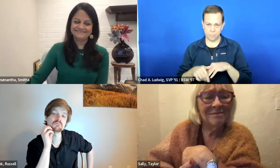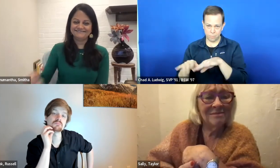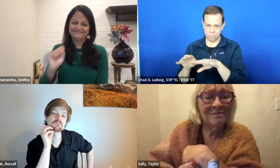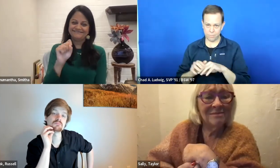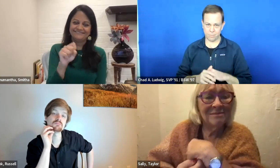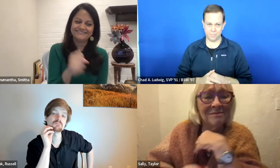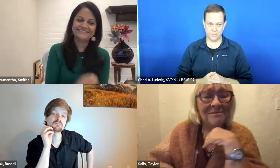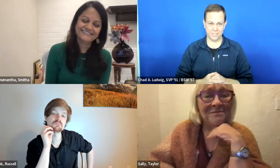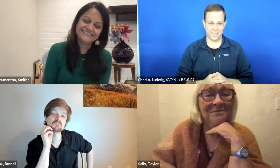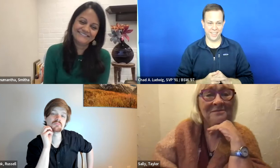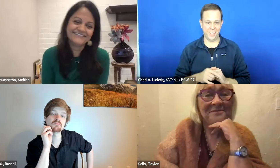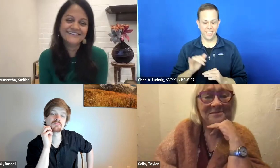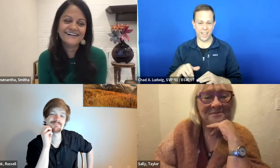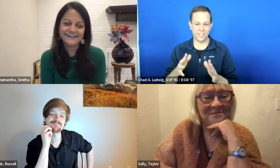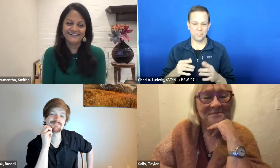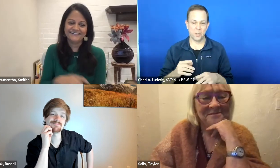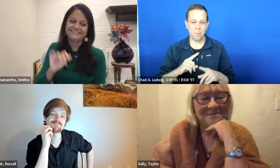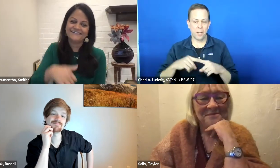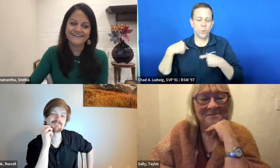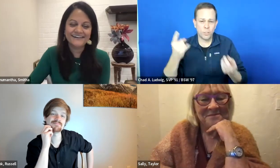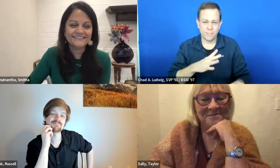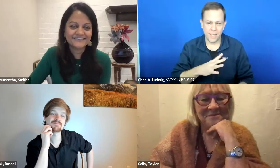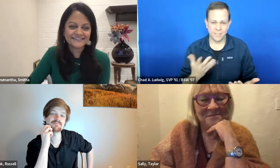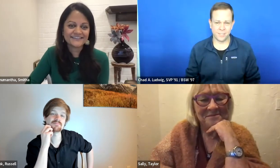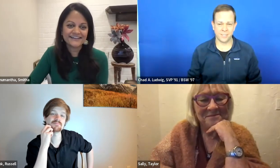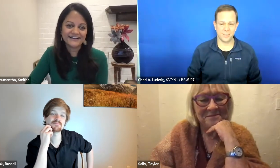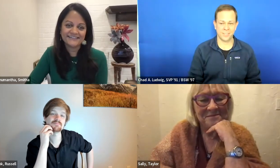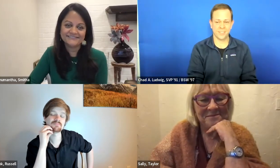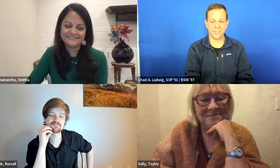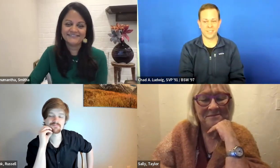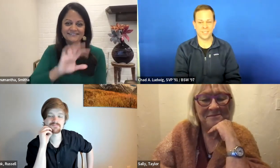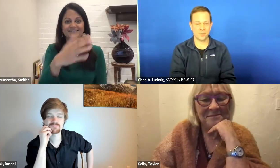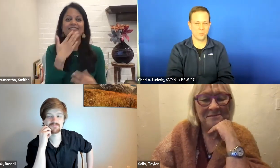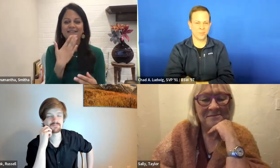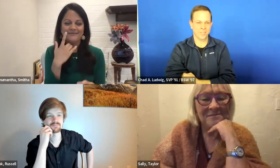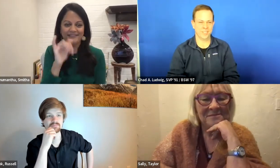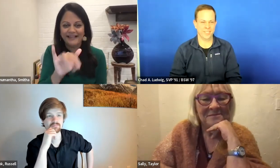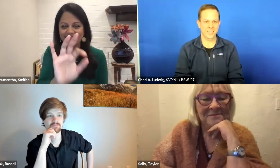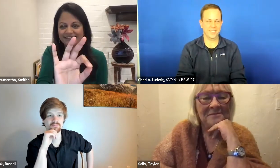Can you maybe turn off these cameras?" and so I haven't had them on. We haven't necessarily needed them.